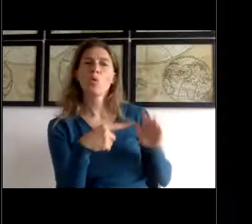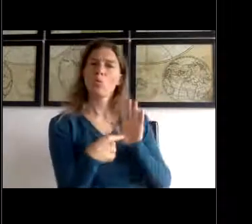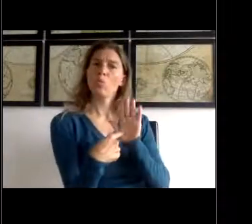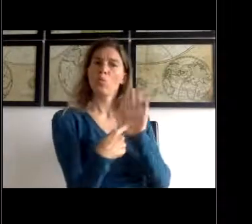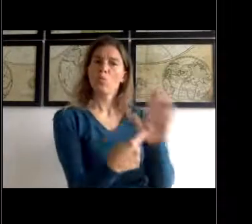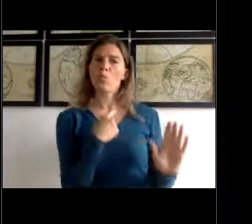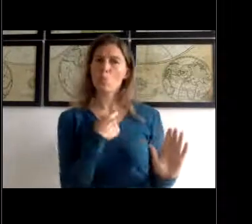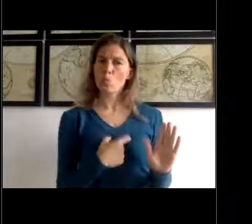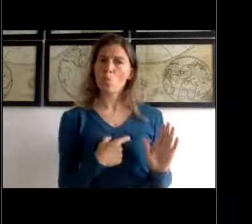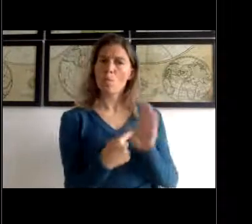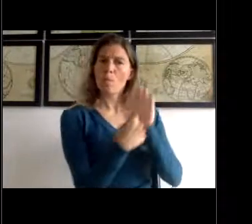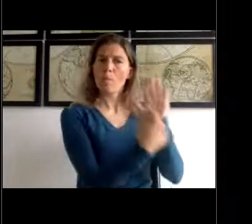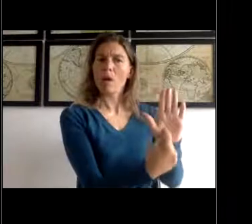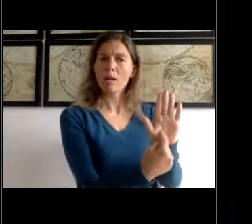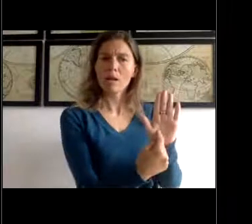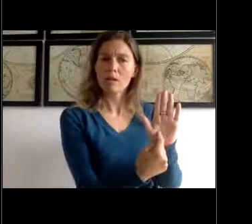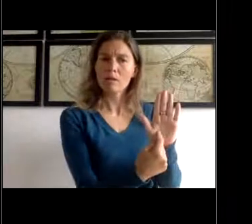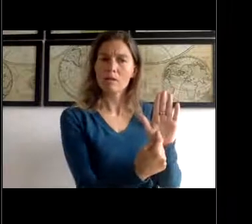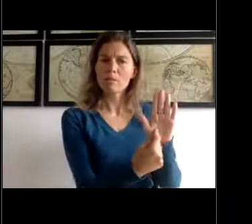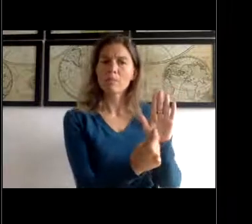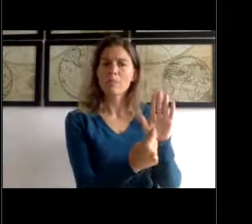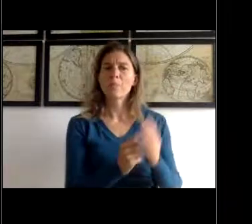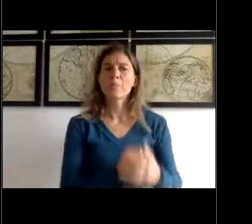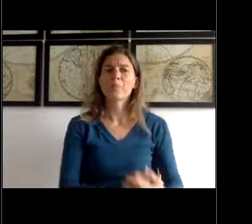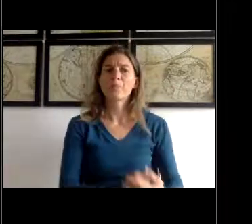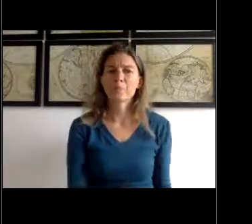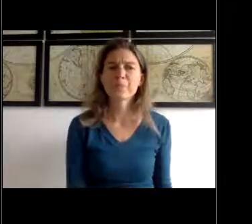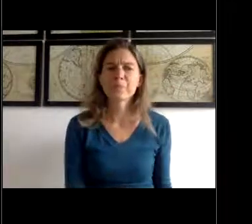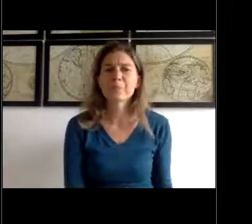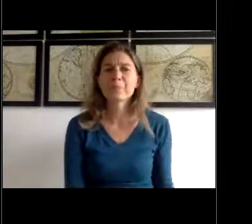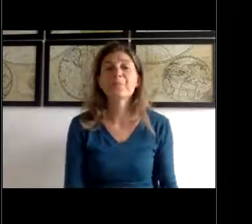for example, DPOs, and they have a rich knowledge